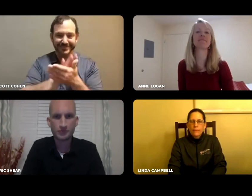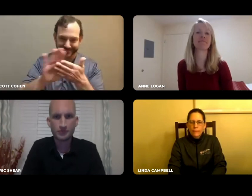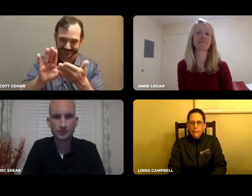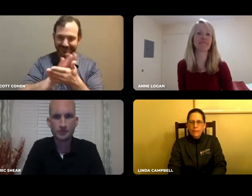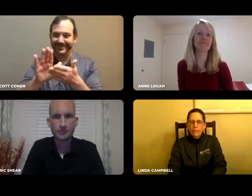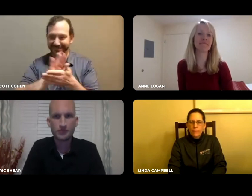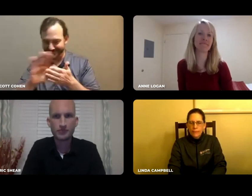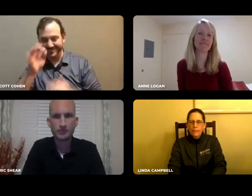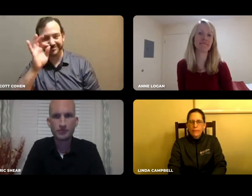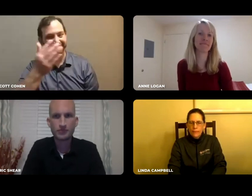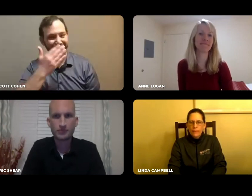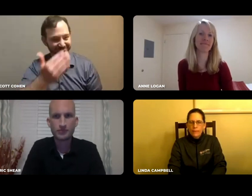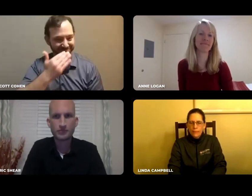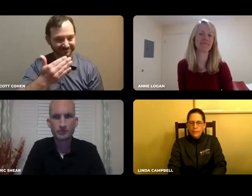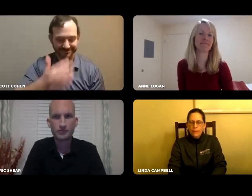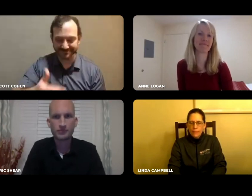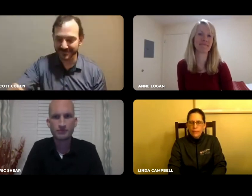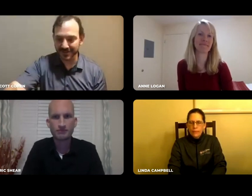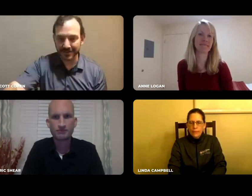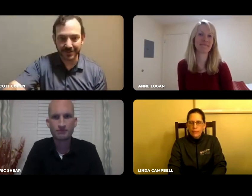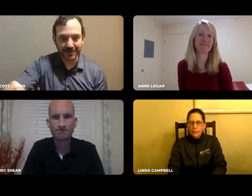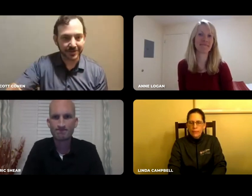That's just another idea I thought to throw out there!